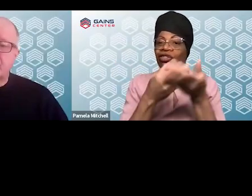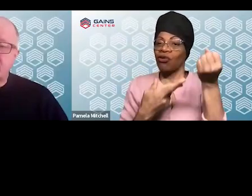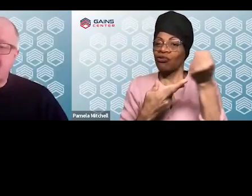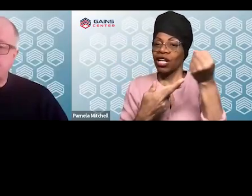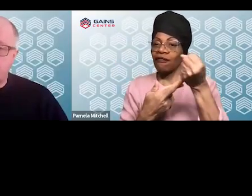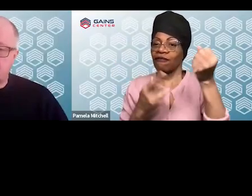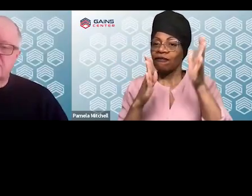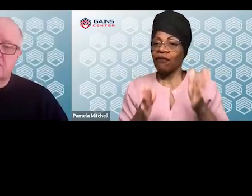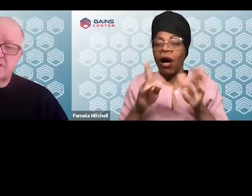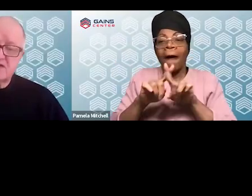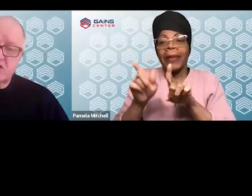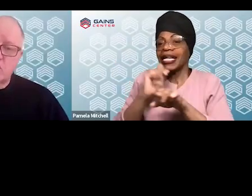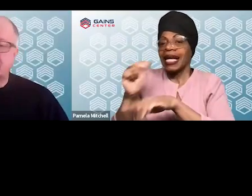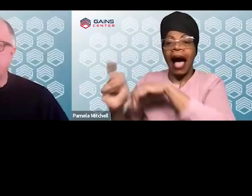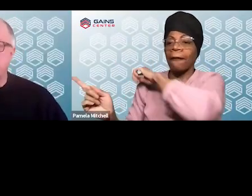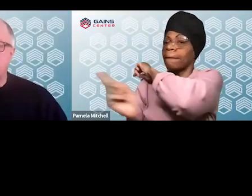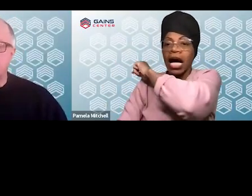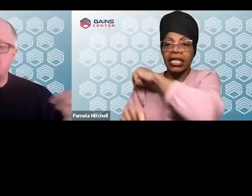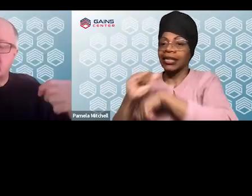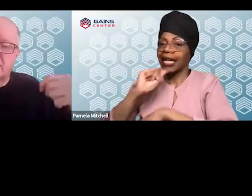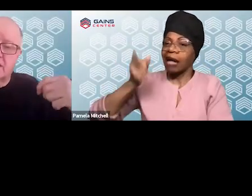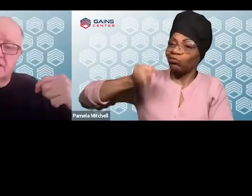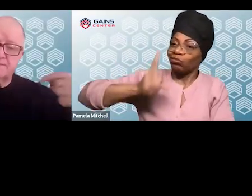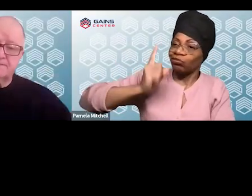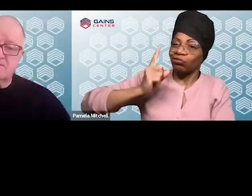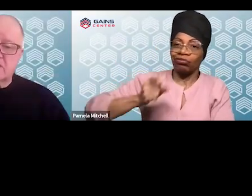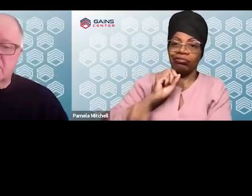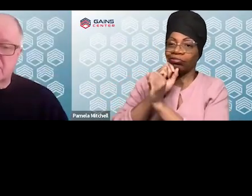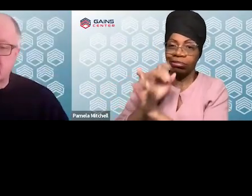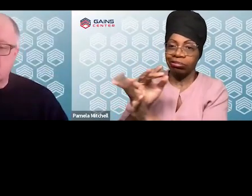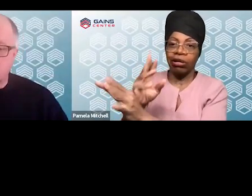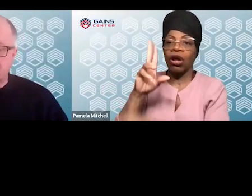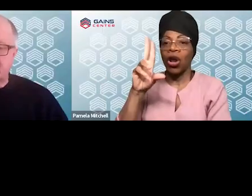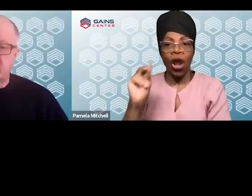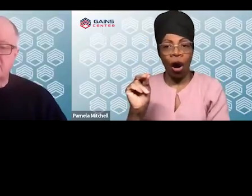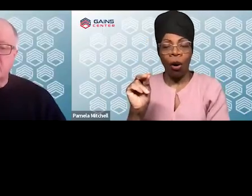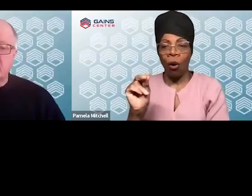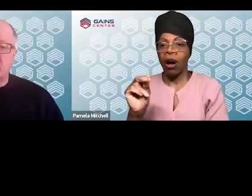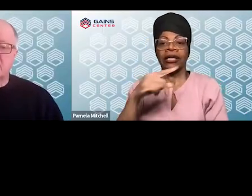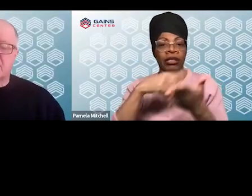However, they're not punished. They're not scolded. They're not criticized.